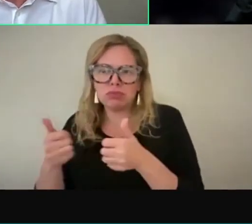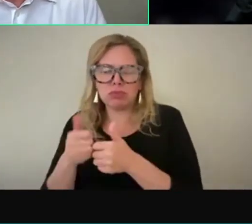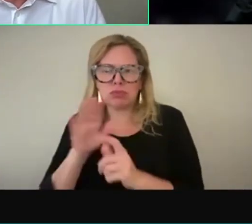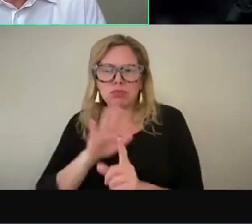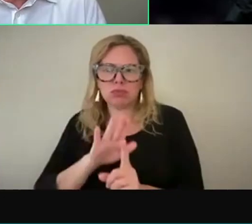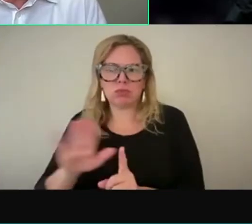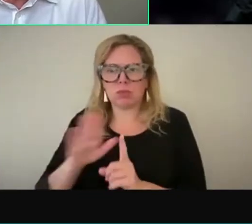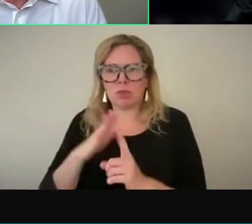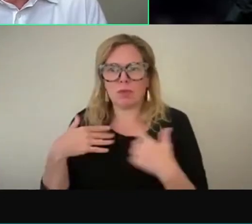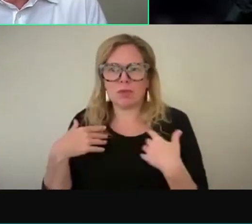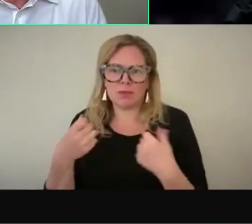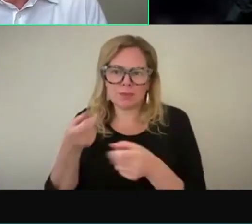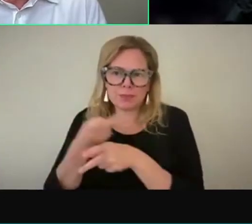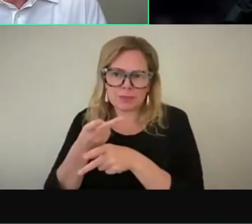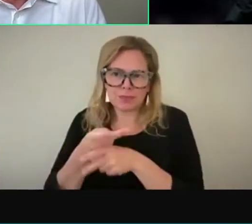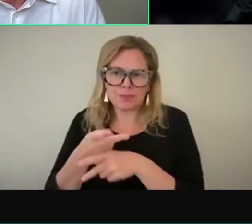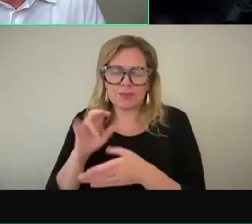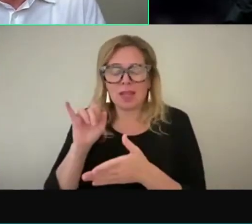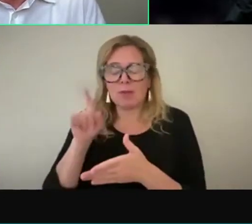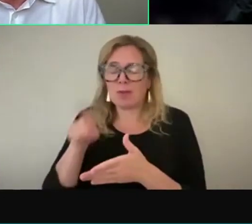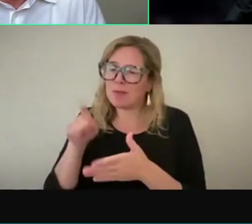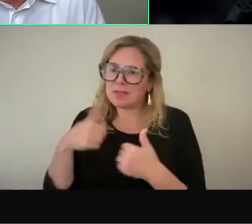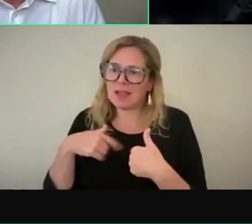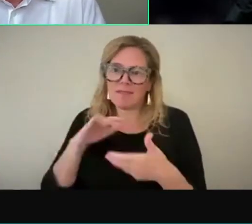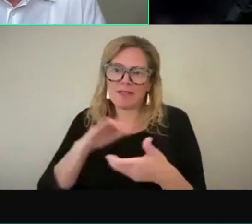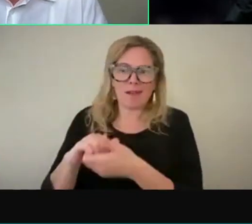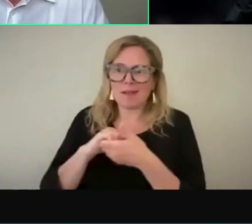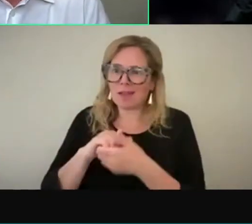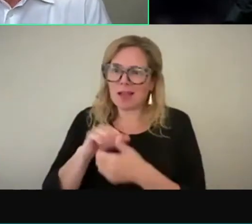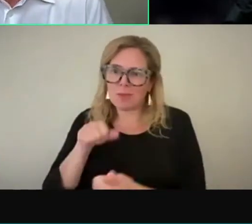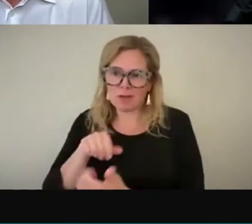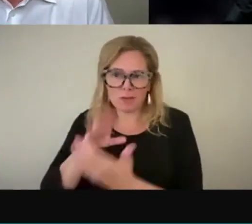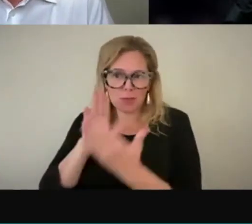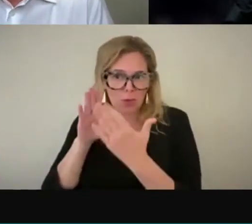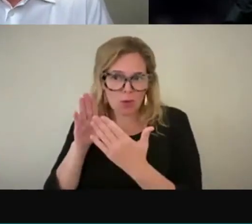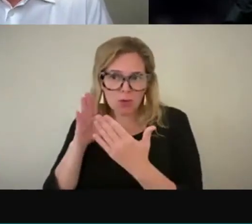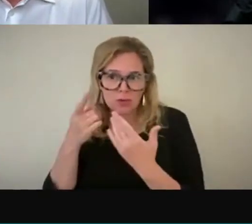that we all need to do to get to a better place. >> Christopher Sharp: Roy, what a great example